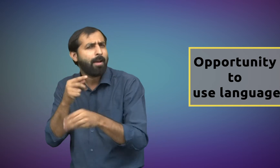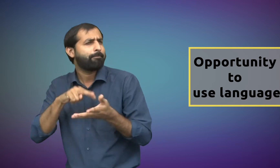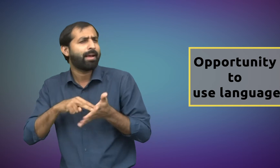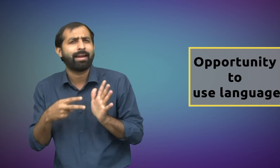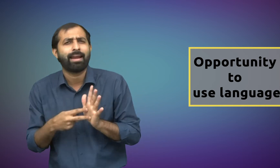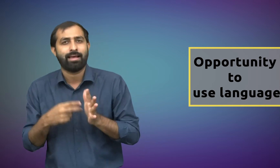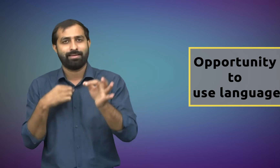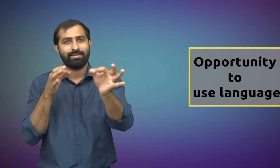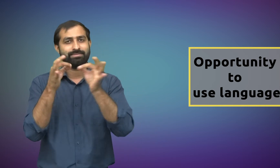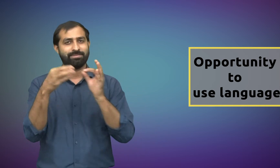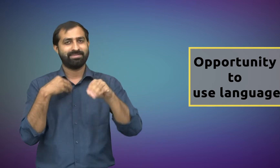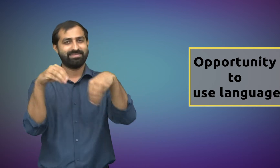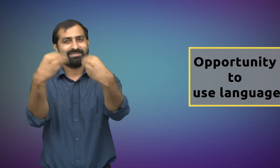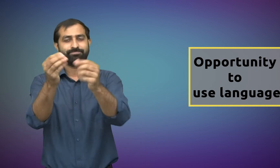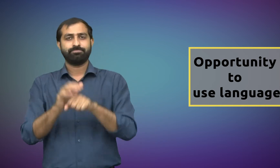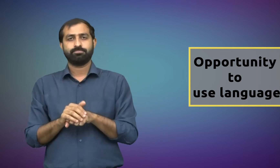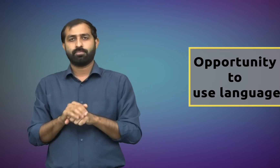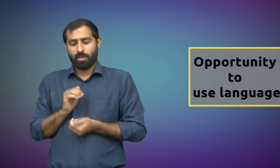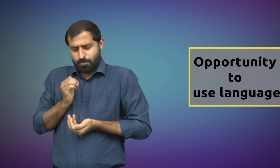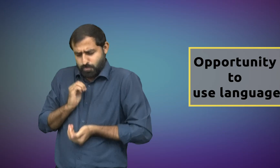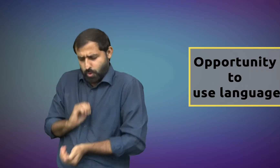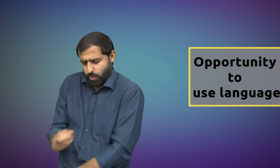What is it? I will explain it with an example.